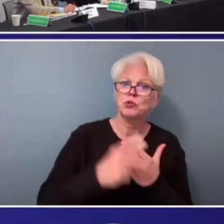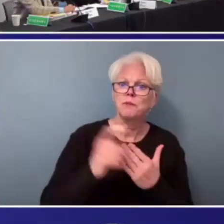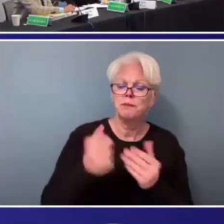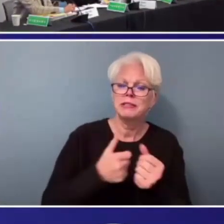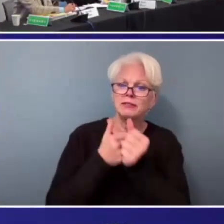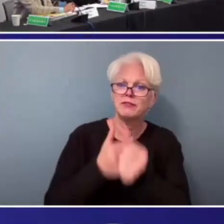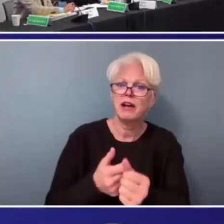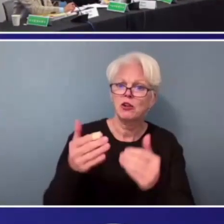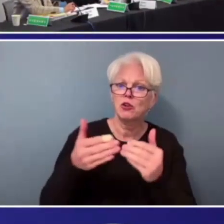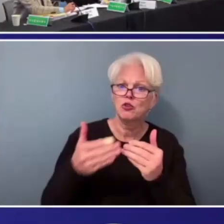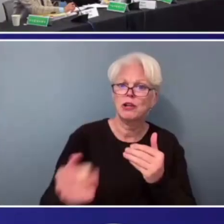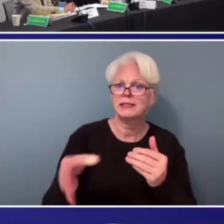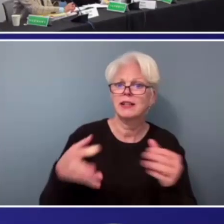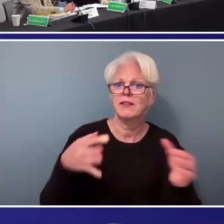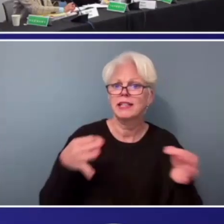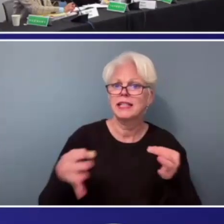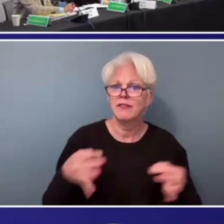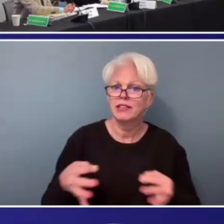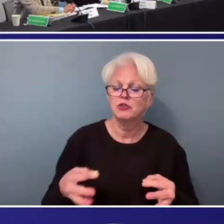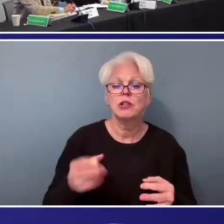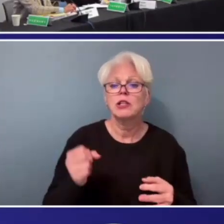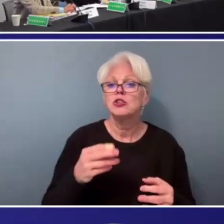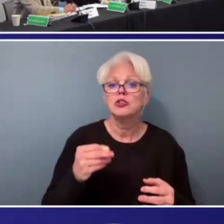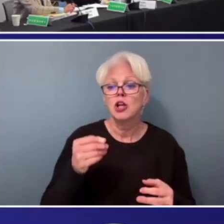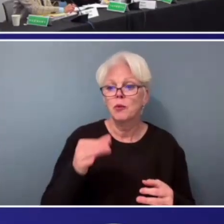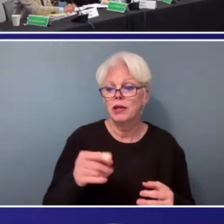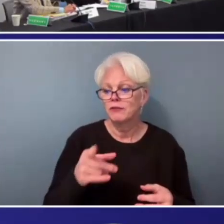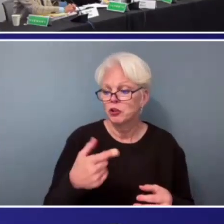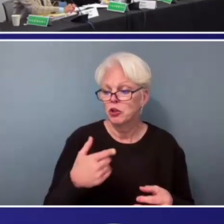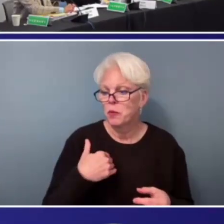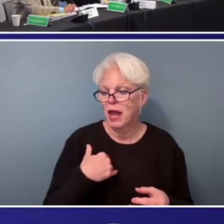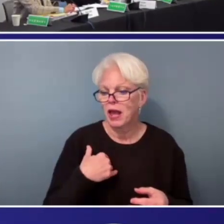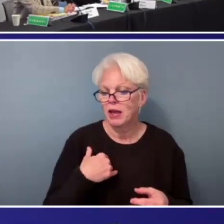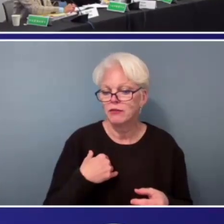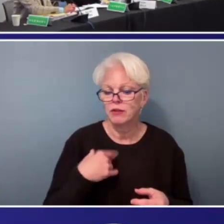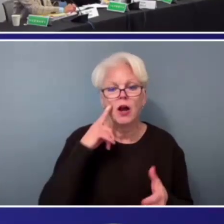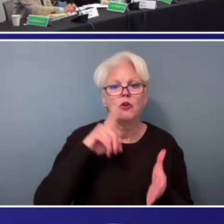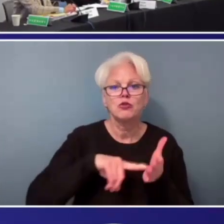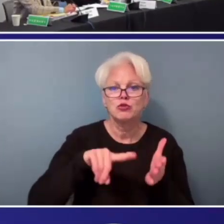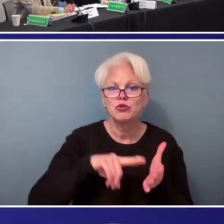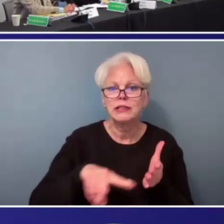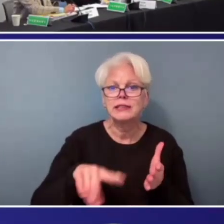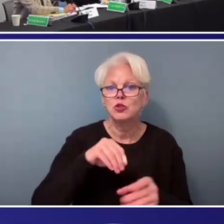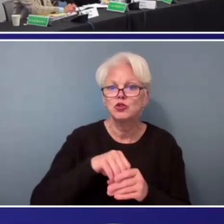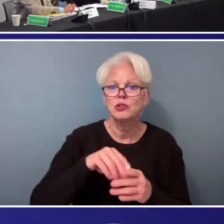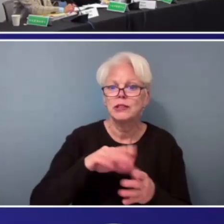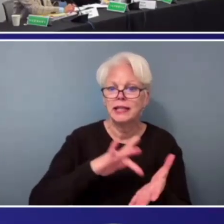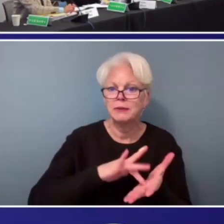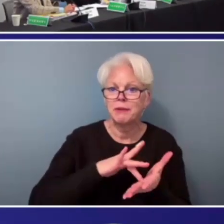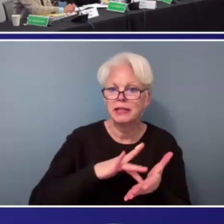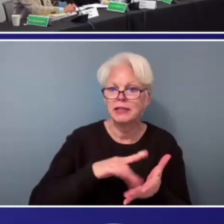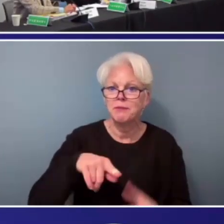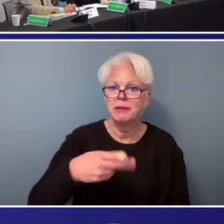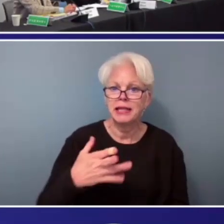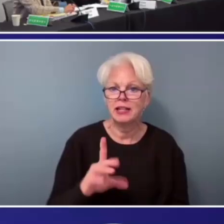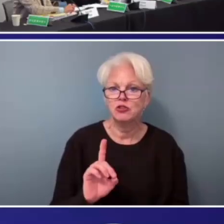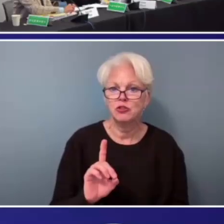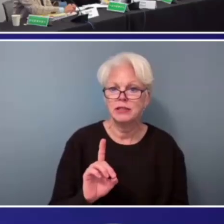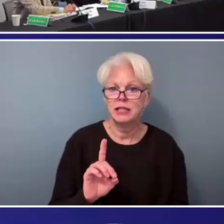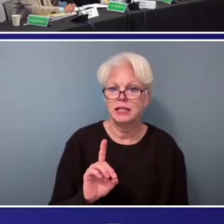the definition. So if you have a a research in medicine PhD, they should not be a